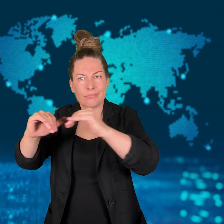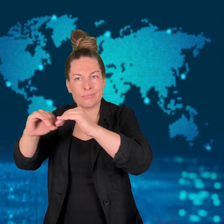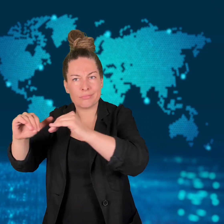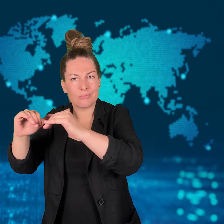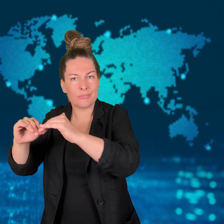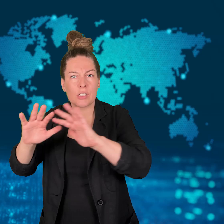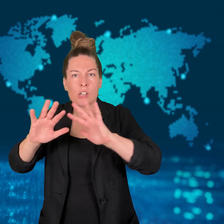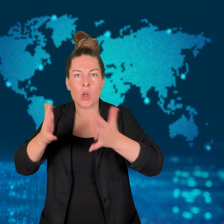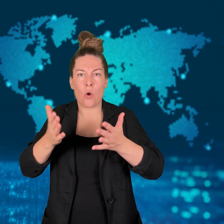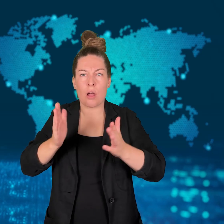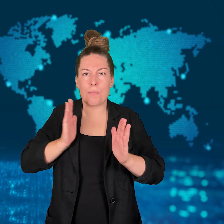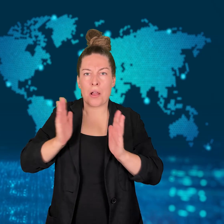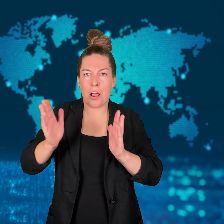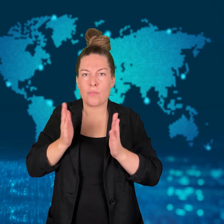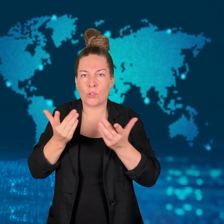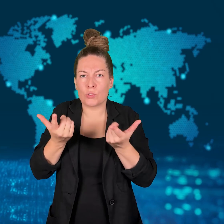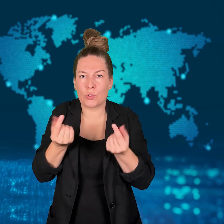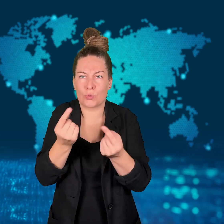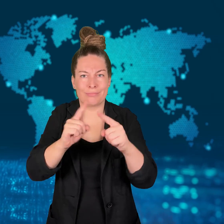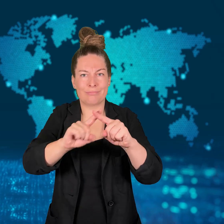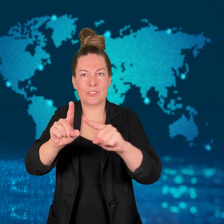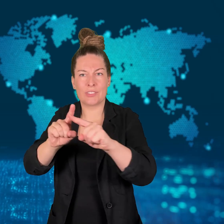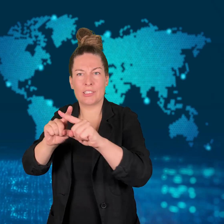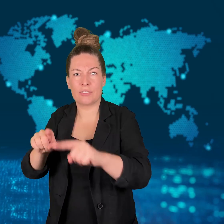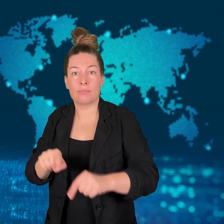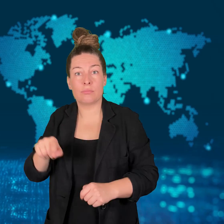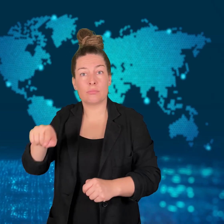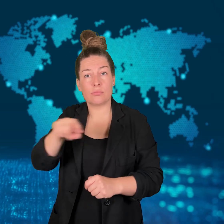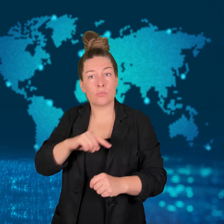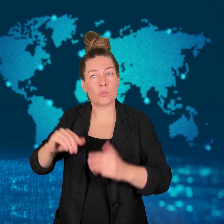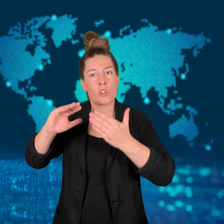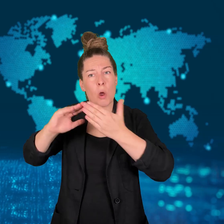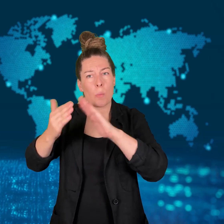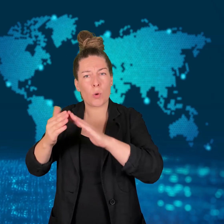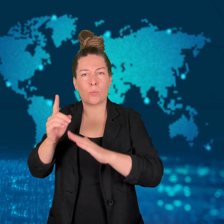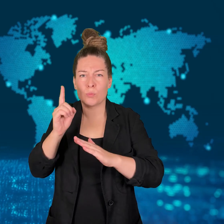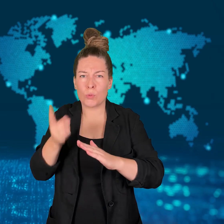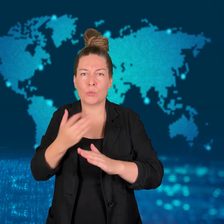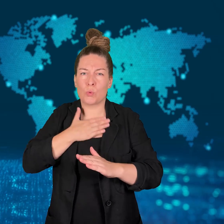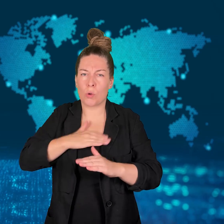treated differently and communities become safer.